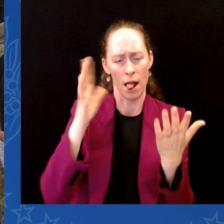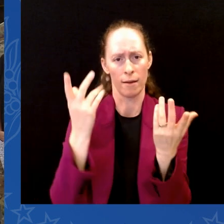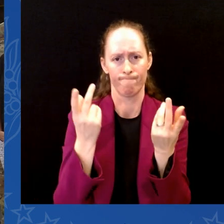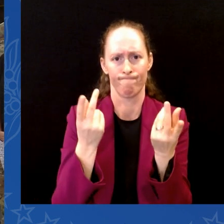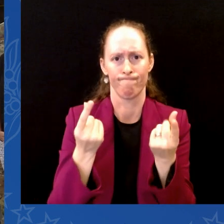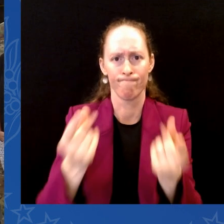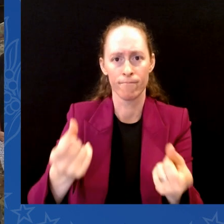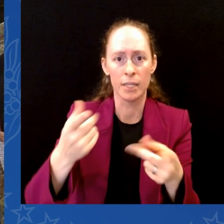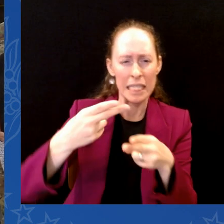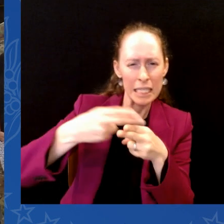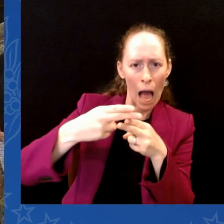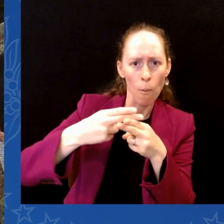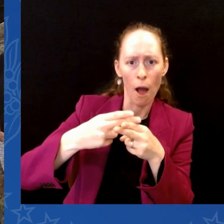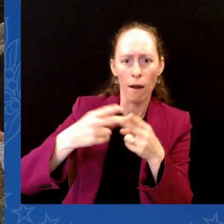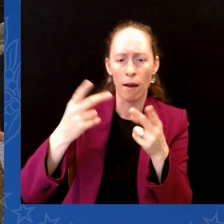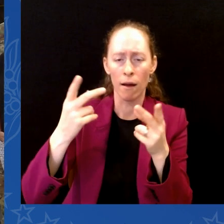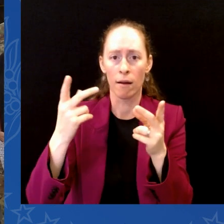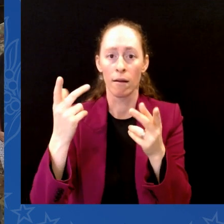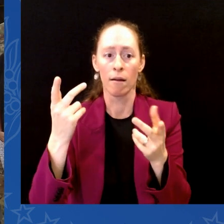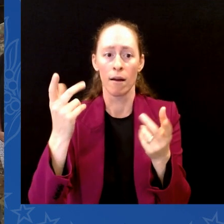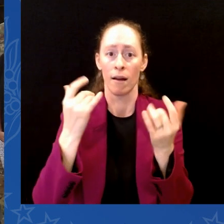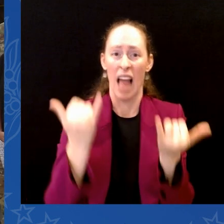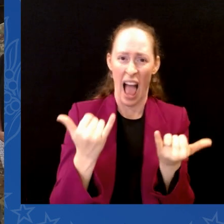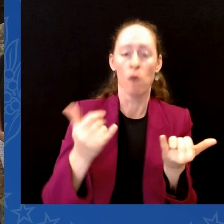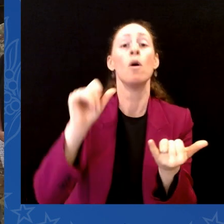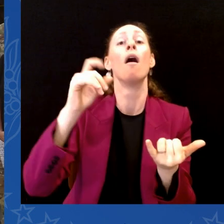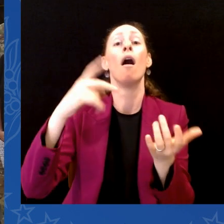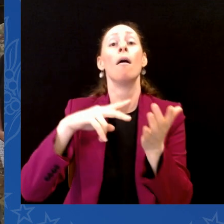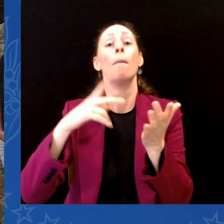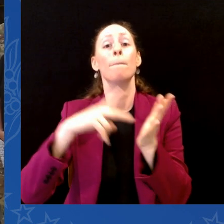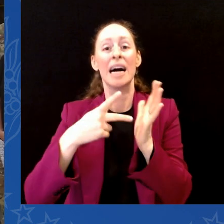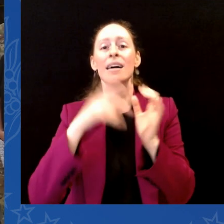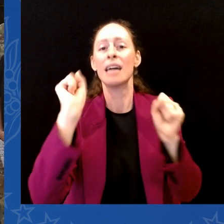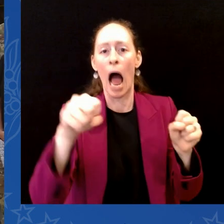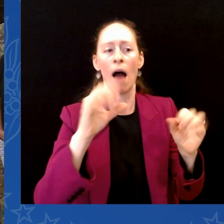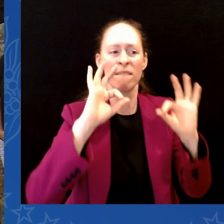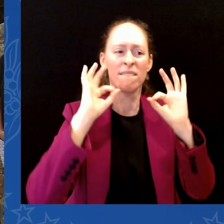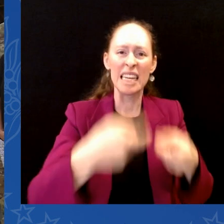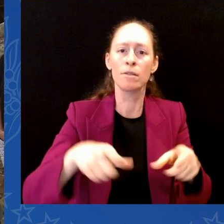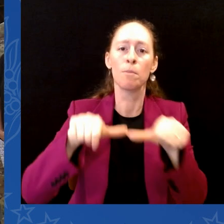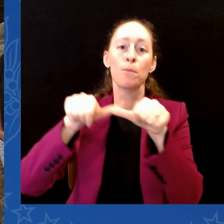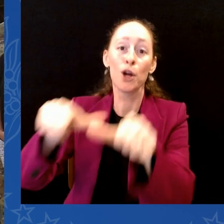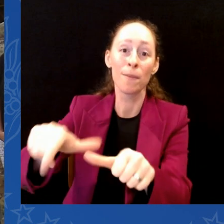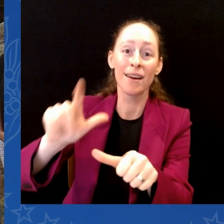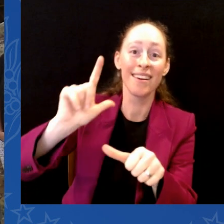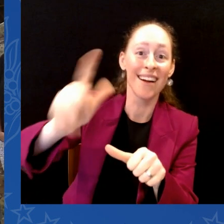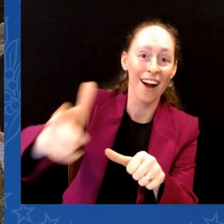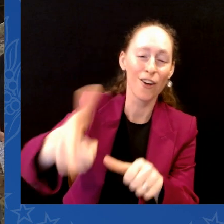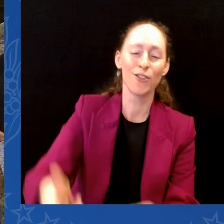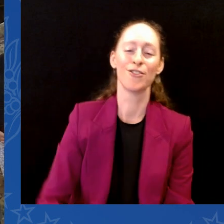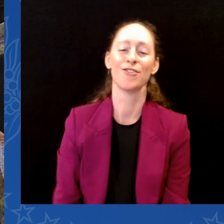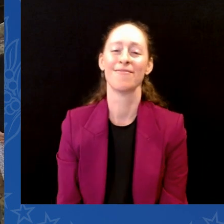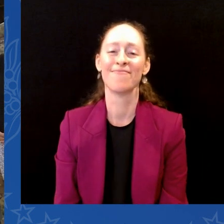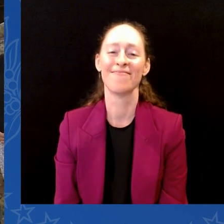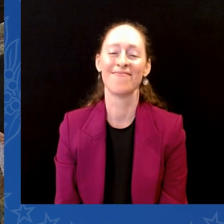And flowing from that is our vision of emergency management has put command and control elements